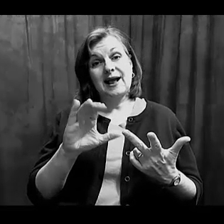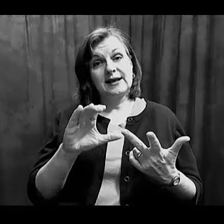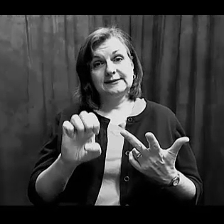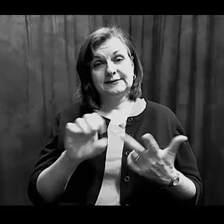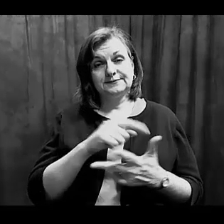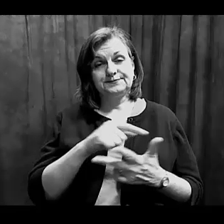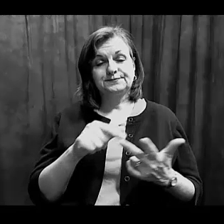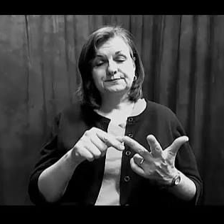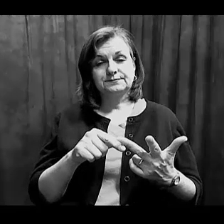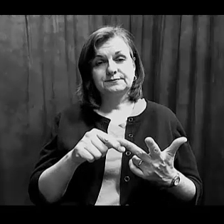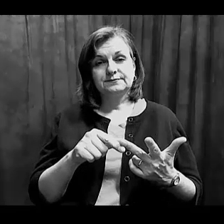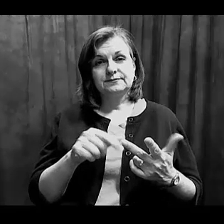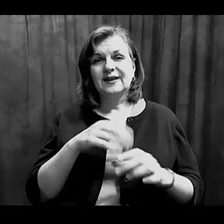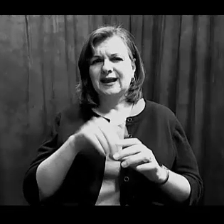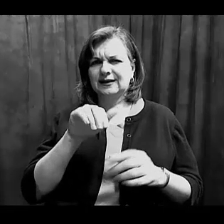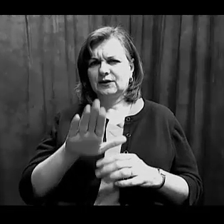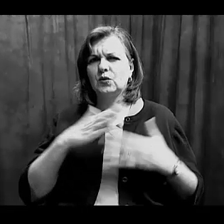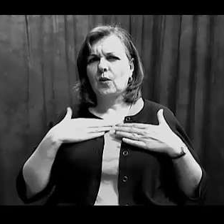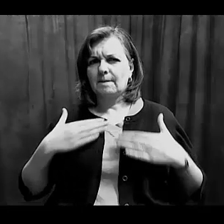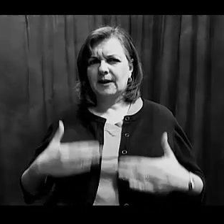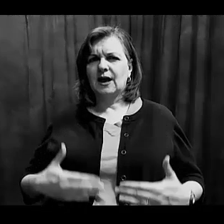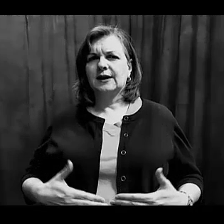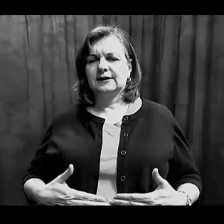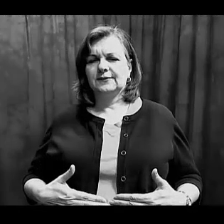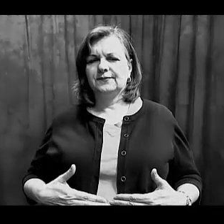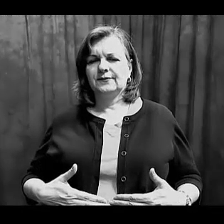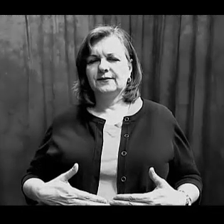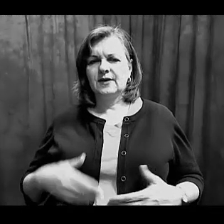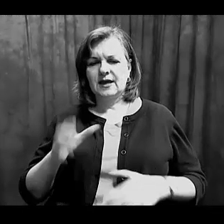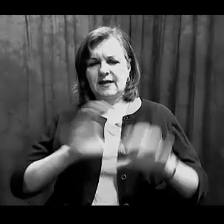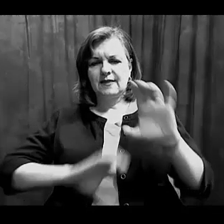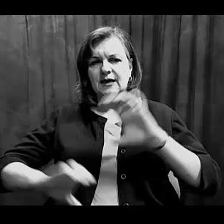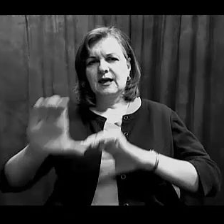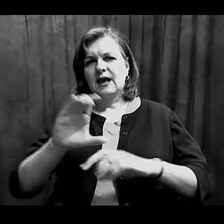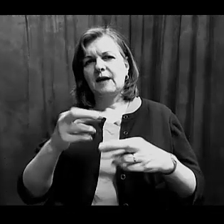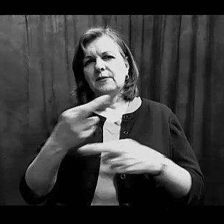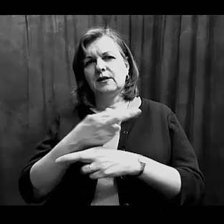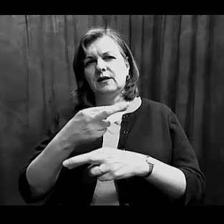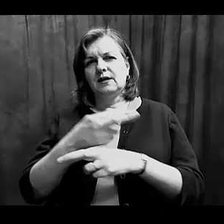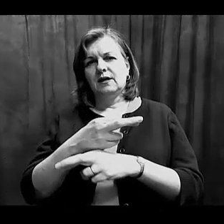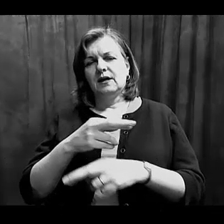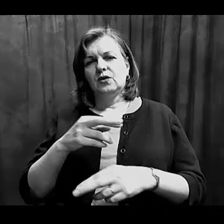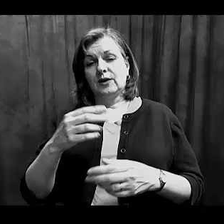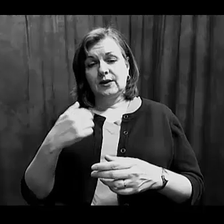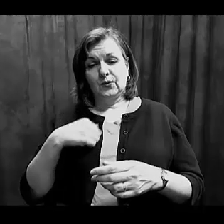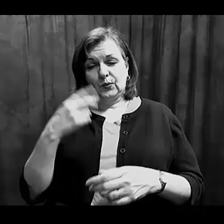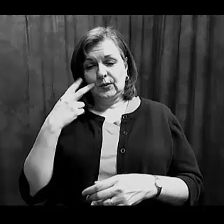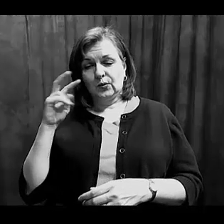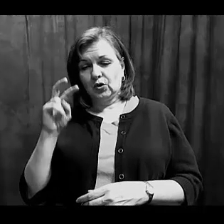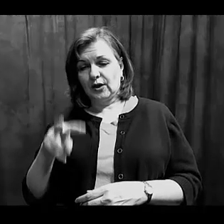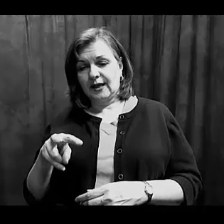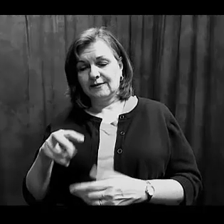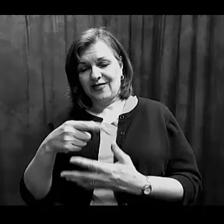and we also look at the idea that in you these chemical reactions that we're going to look at